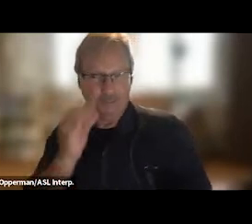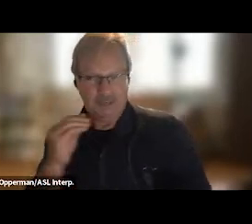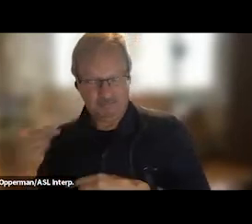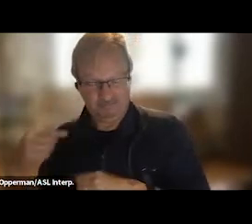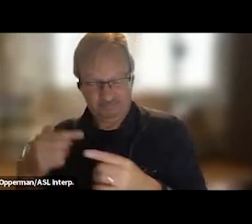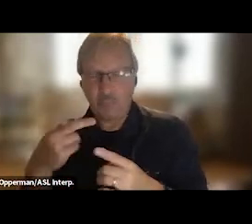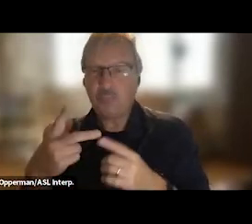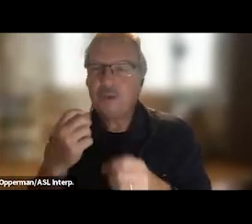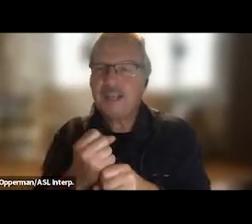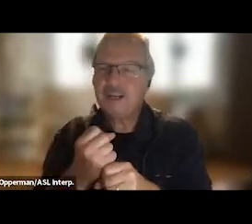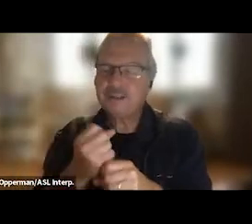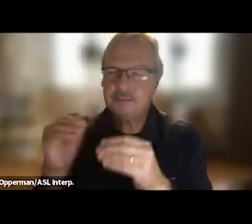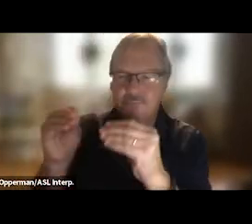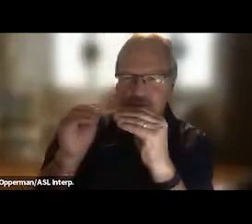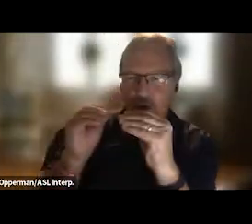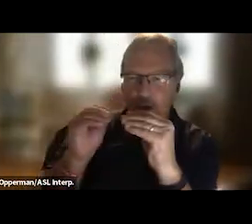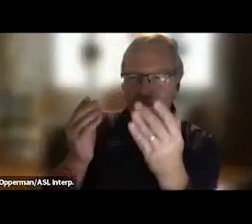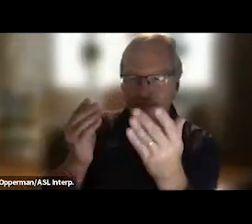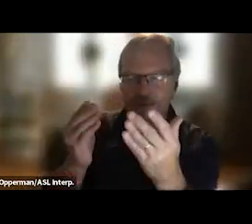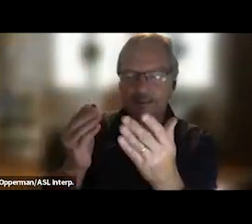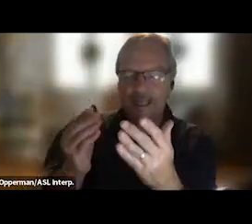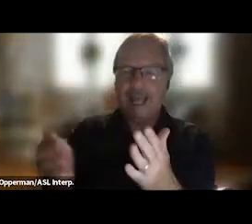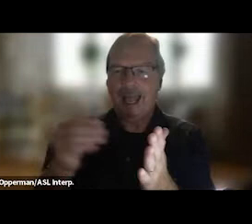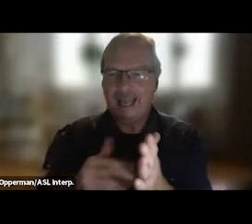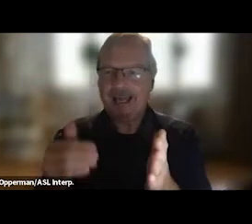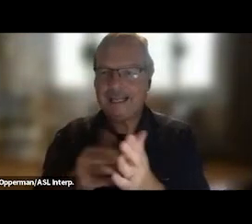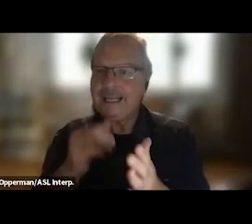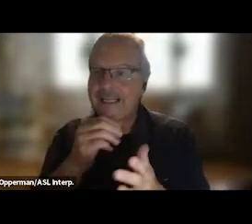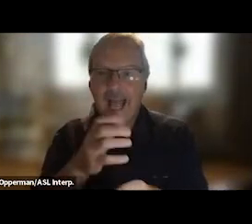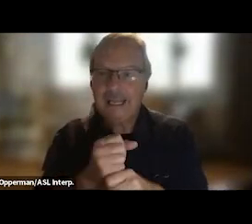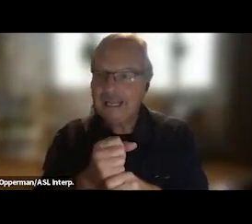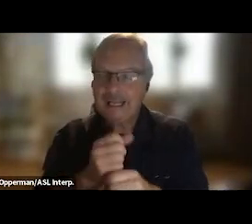has taught us time and time again, that getting the medication is the easiest part